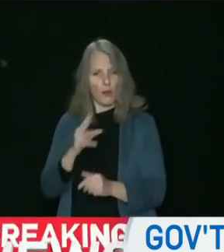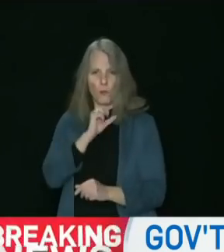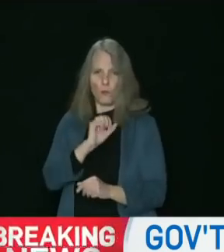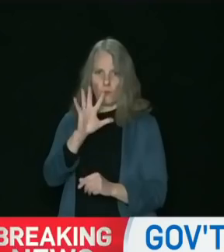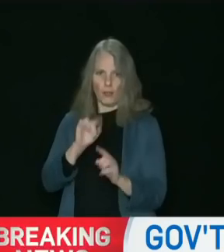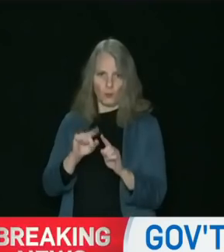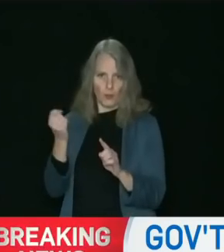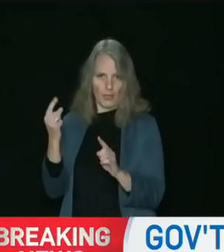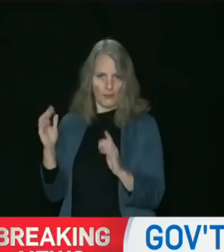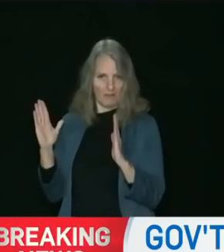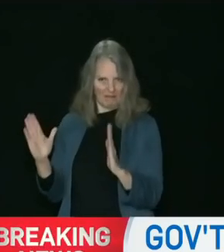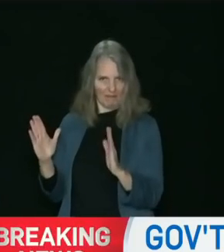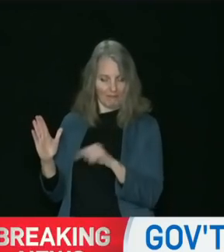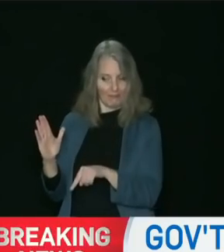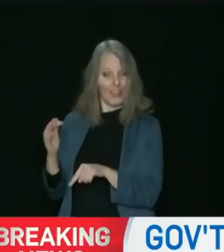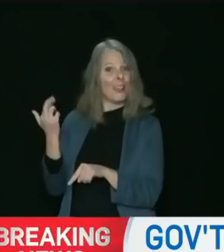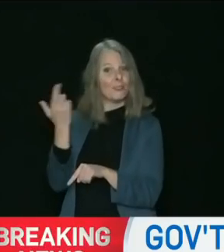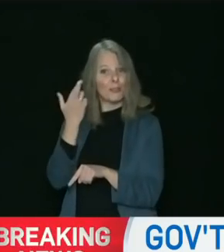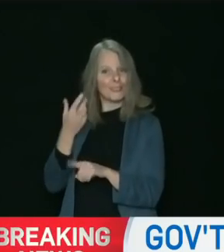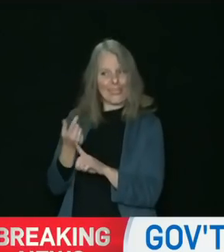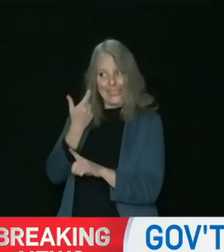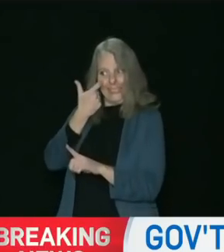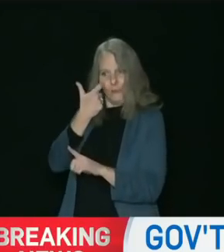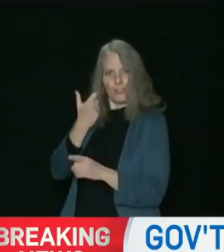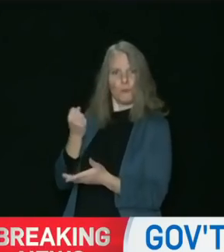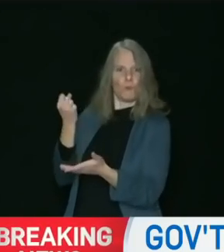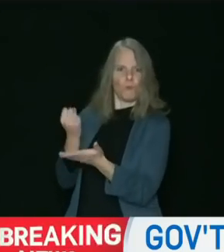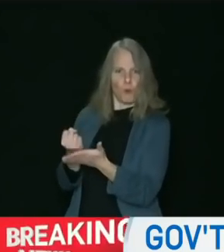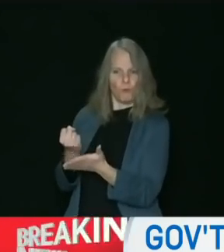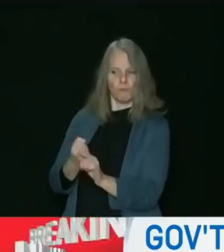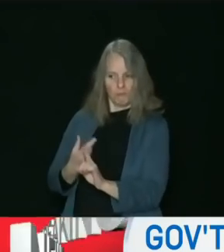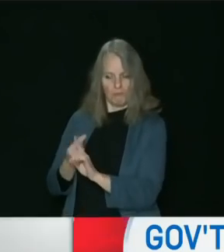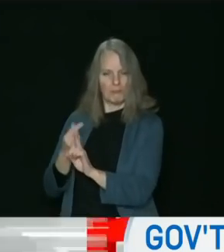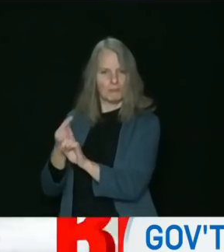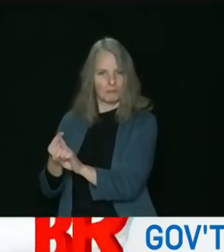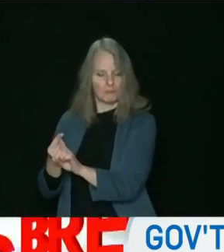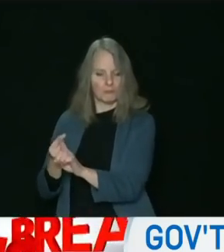LEAST TWO DOSES OF VACCINES, THE